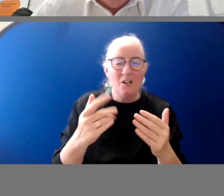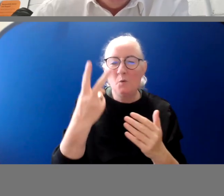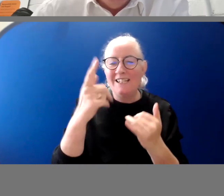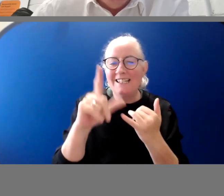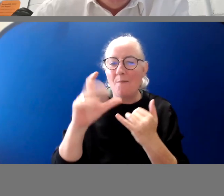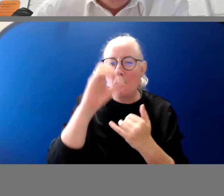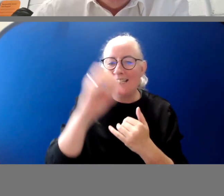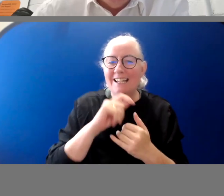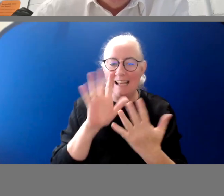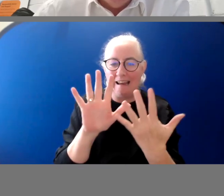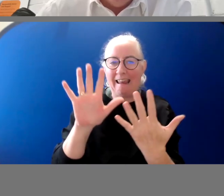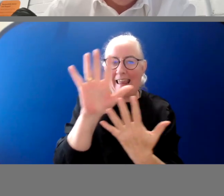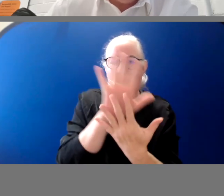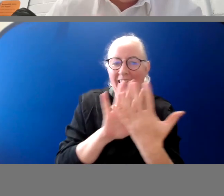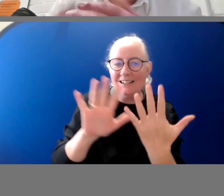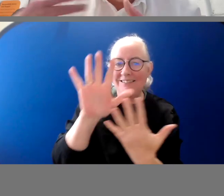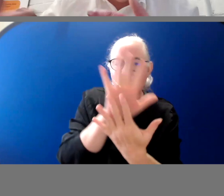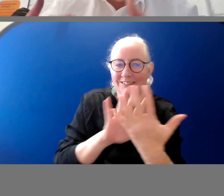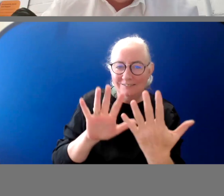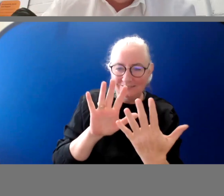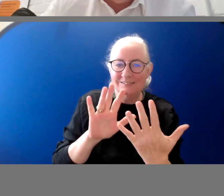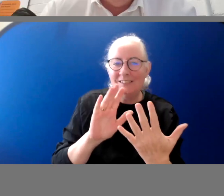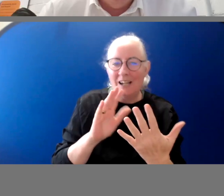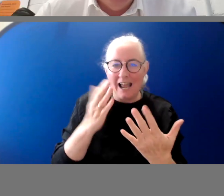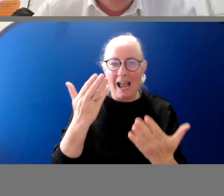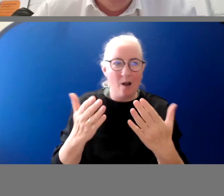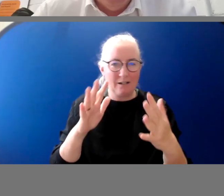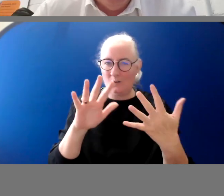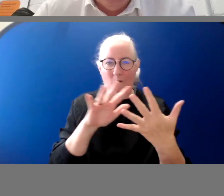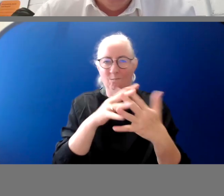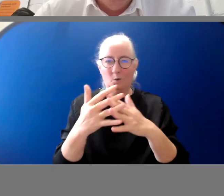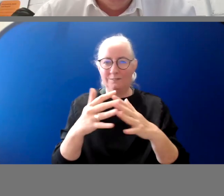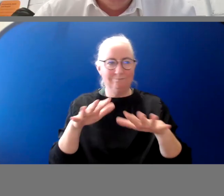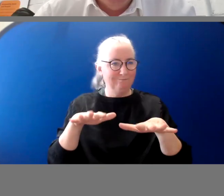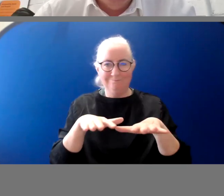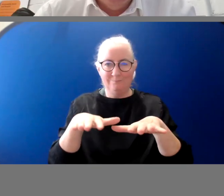so improving maybe the glazing or how confusing it may be for people with neurodiversity and so